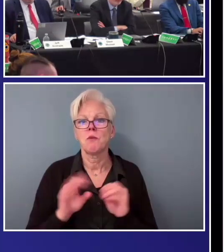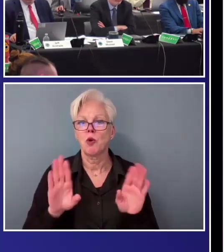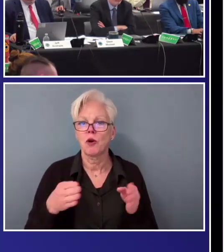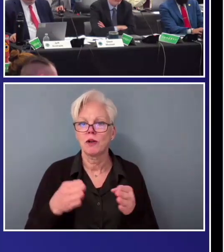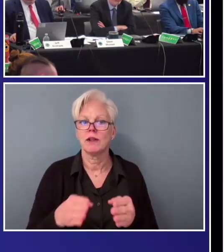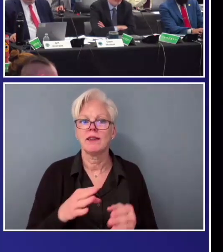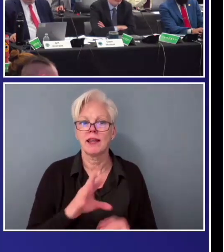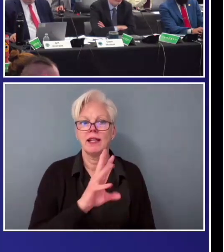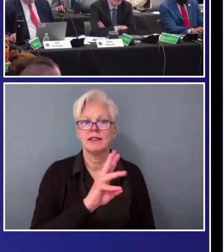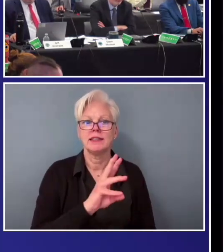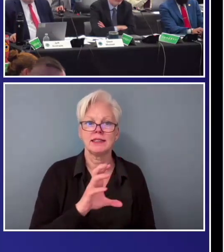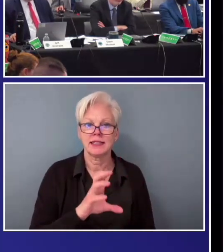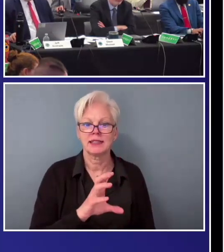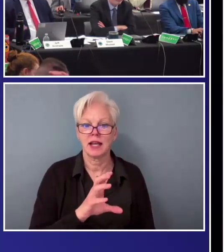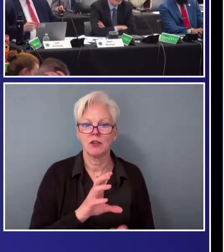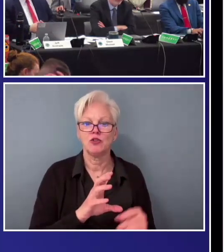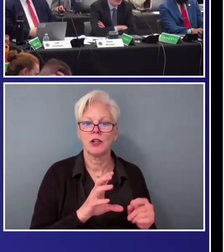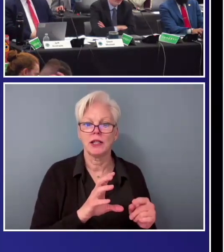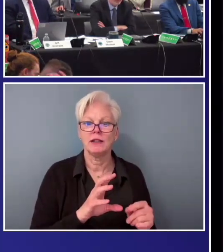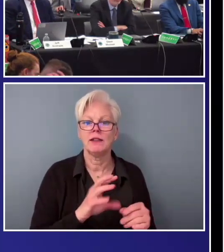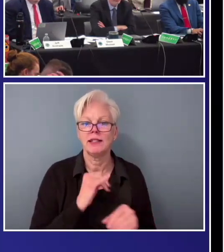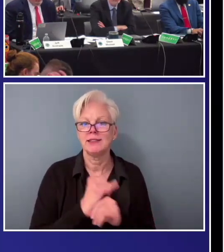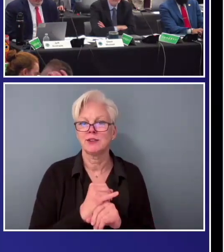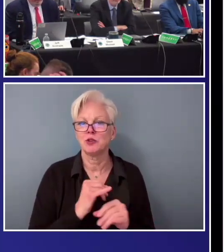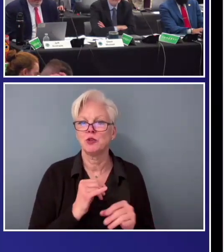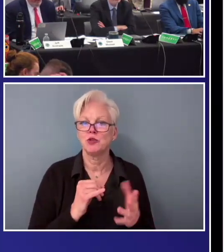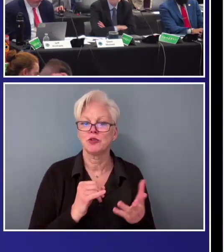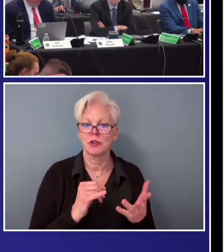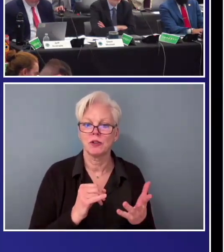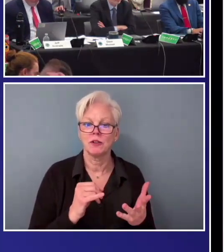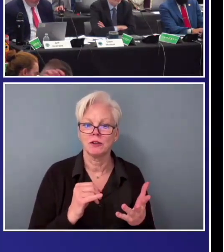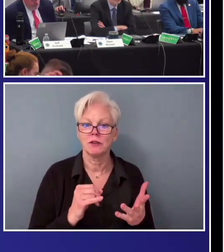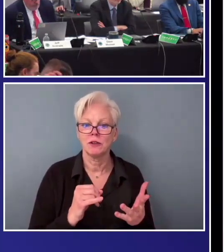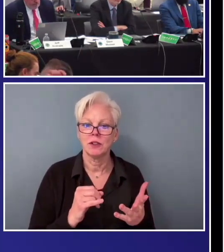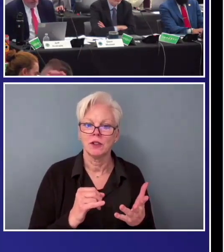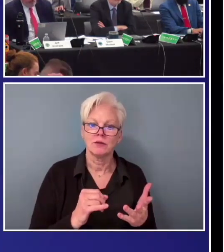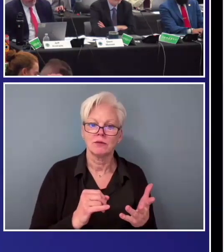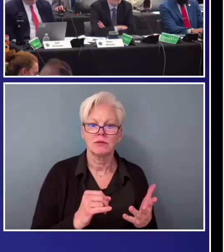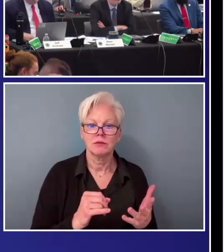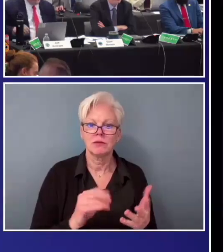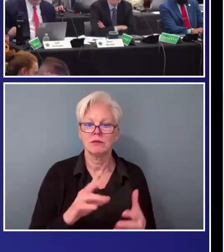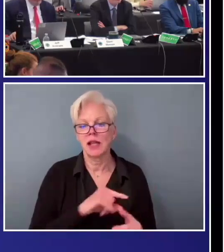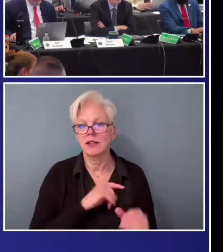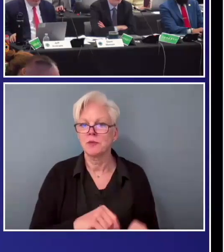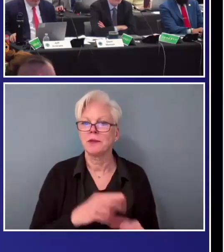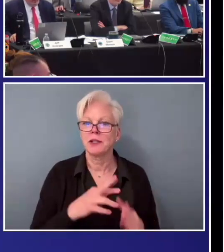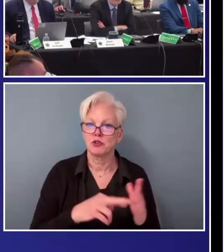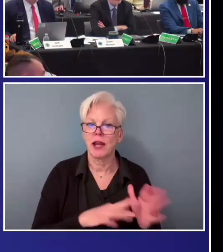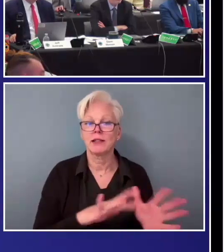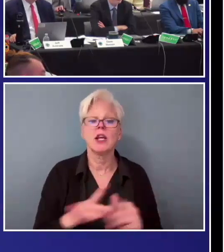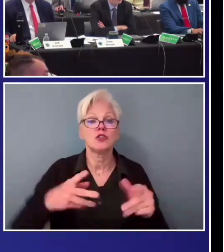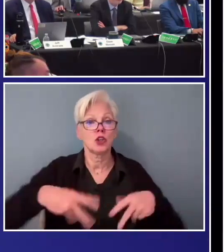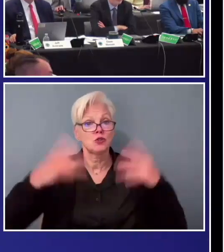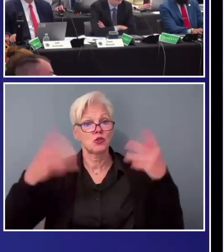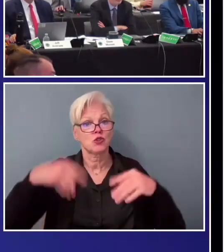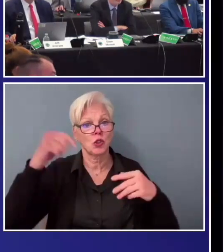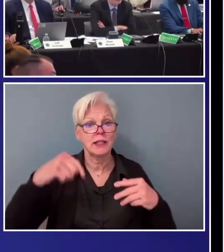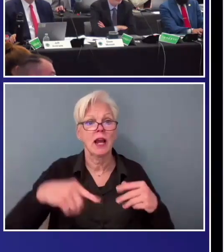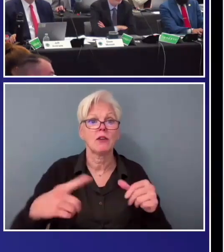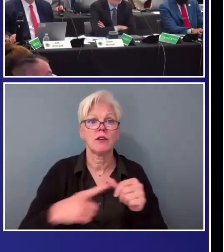the institutional eligibility regulations. So scrolling down, the first change here is